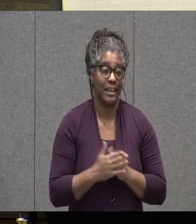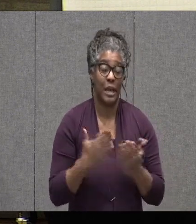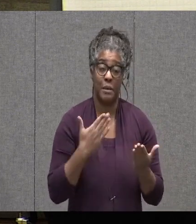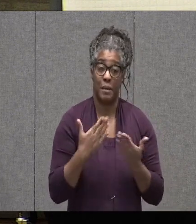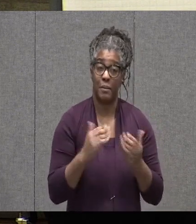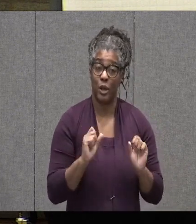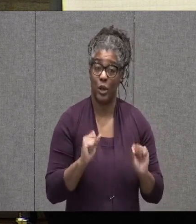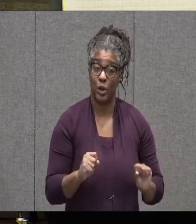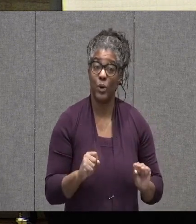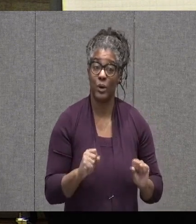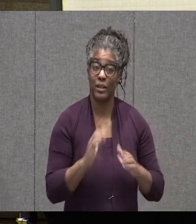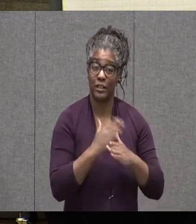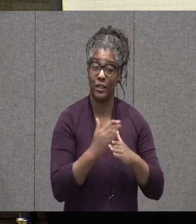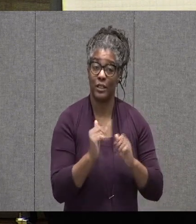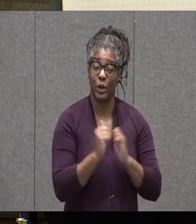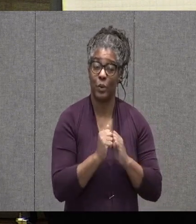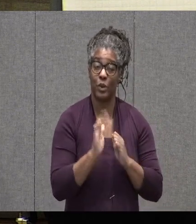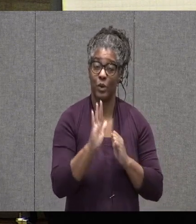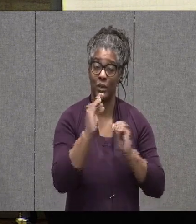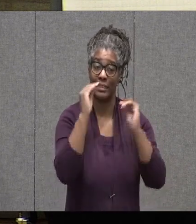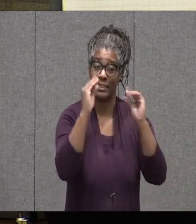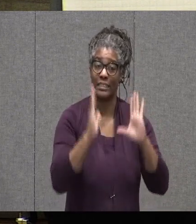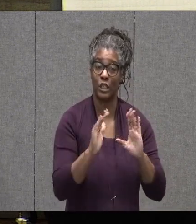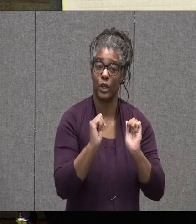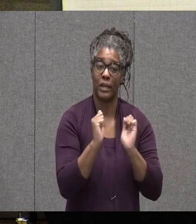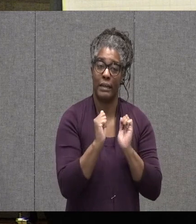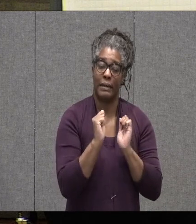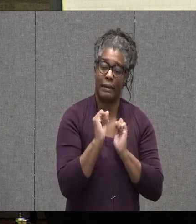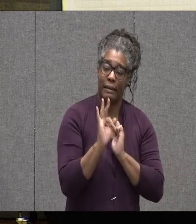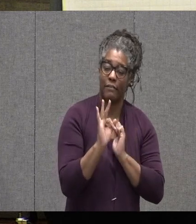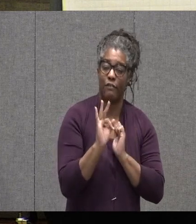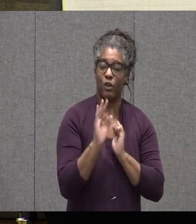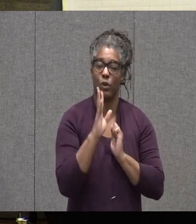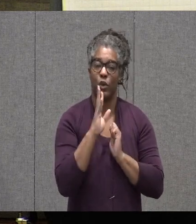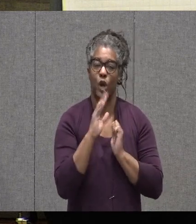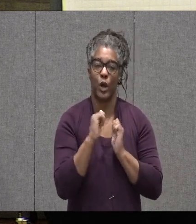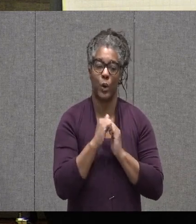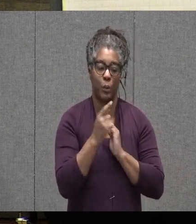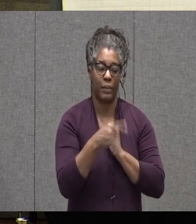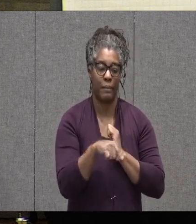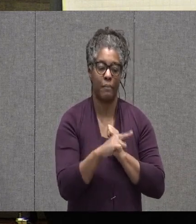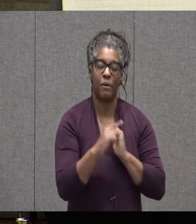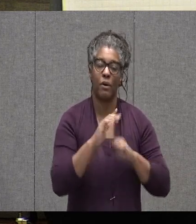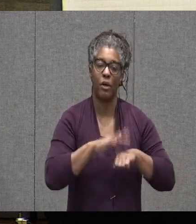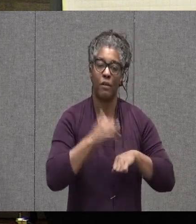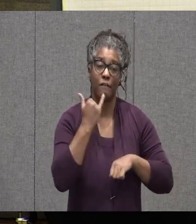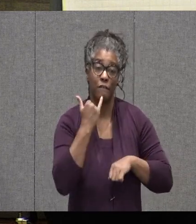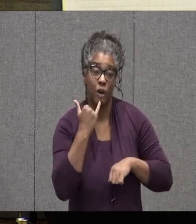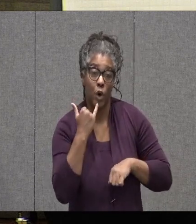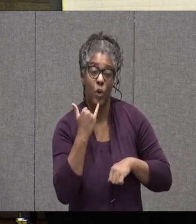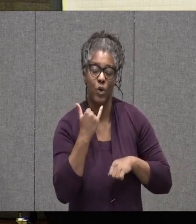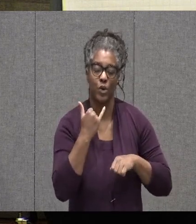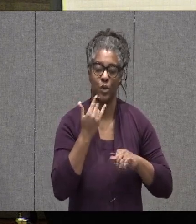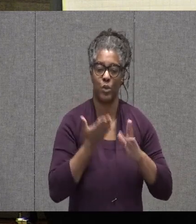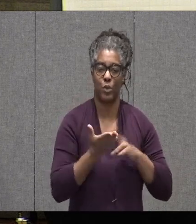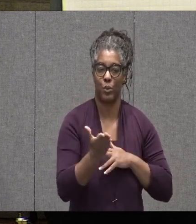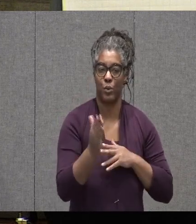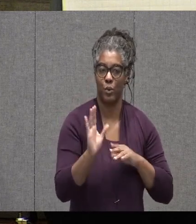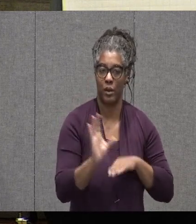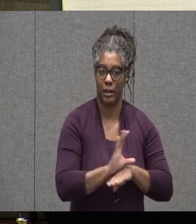if you talk to them on the phone or on the computer. Let's start filling out our Frayer model. What goes in the middle here?